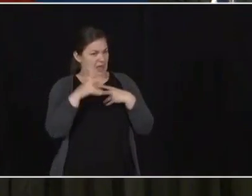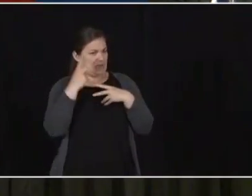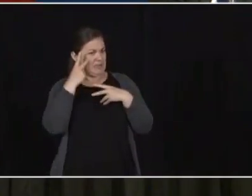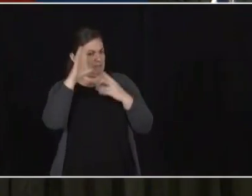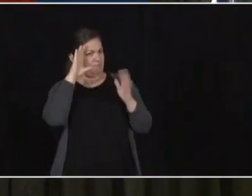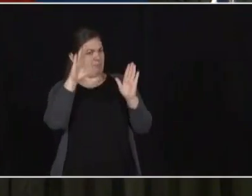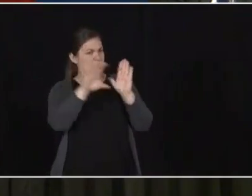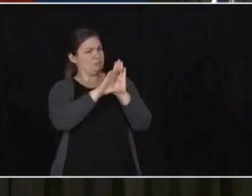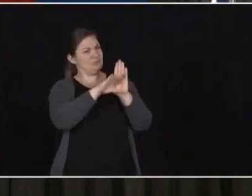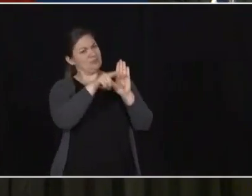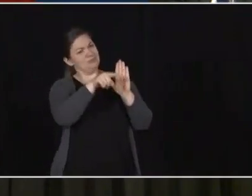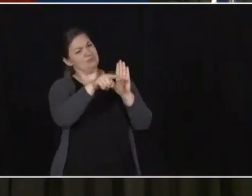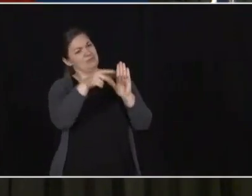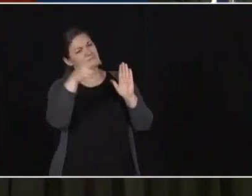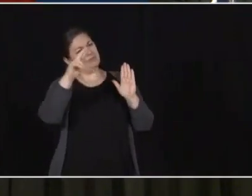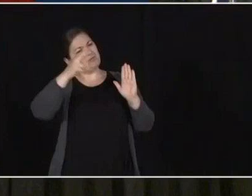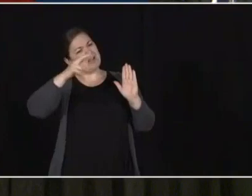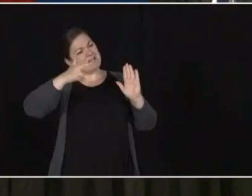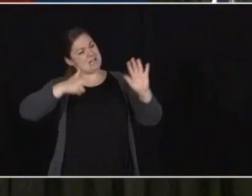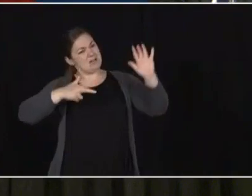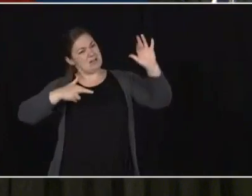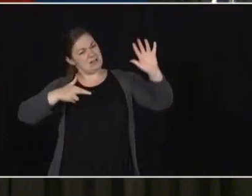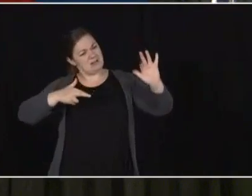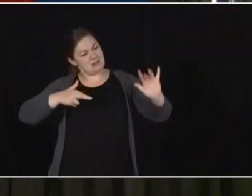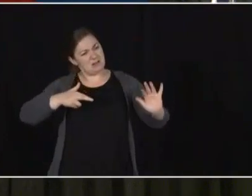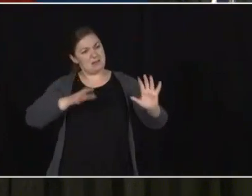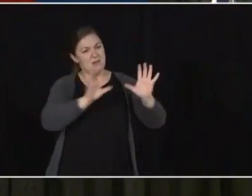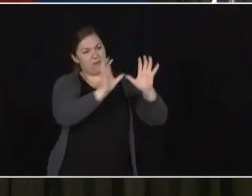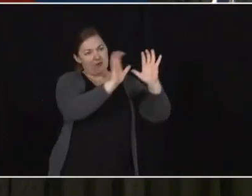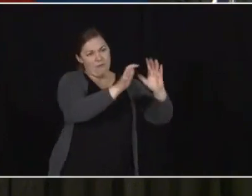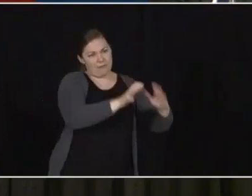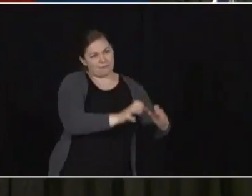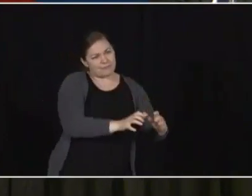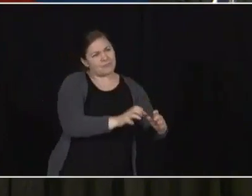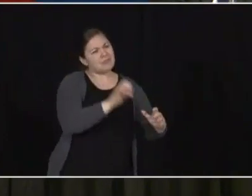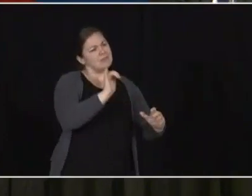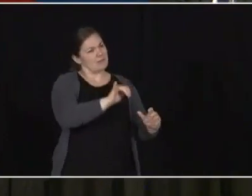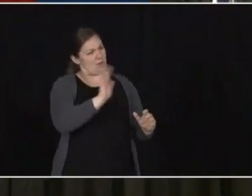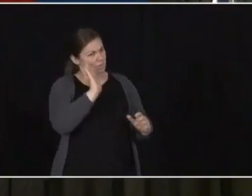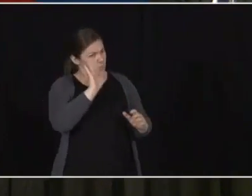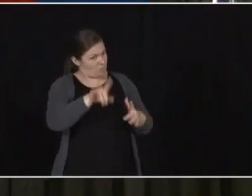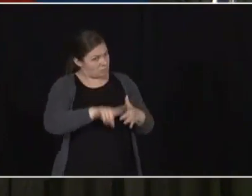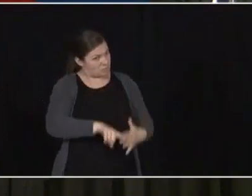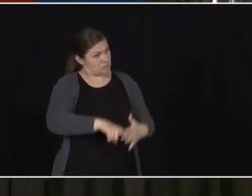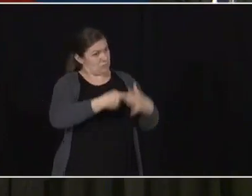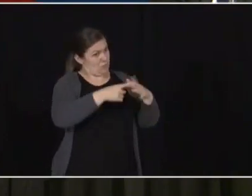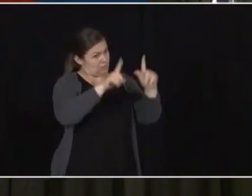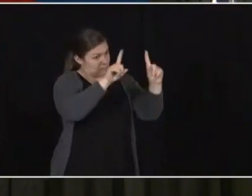for those gray sections. His testing for those populations going as well to start and by particular